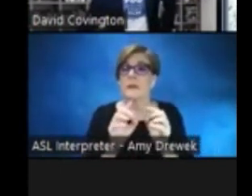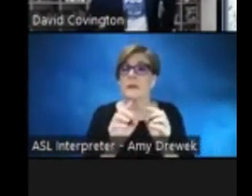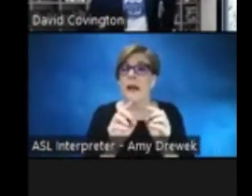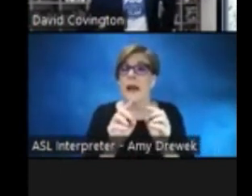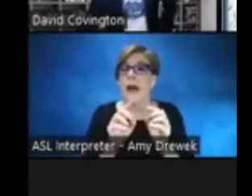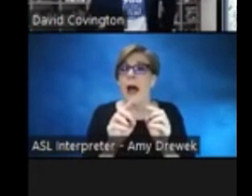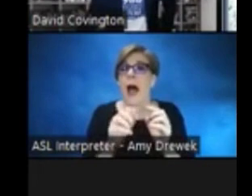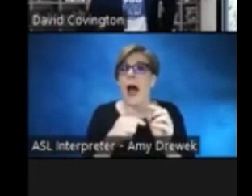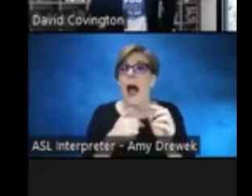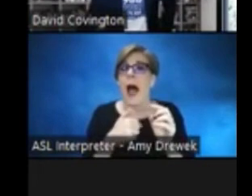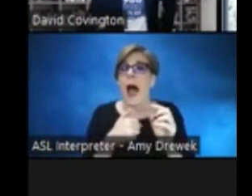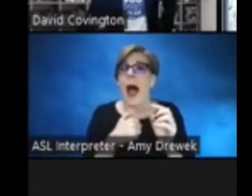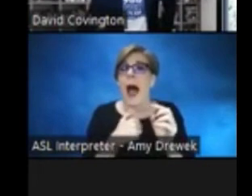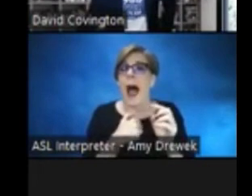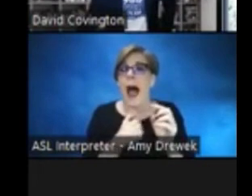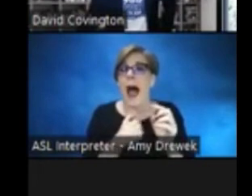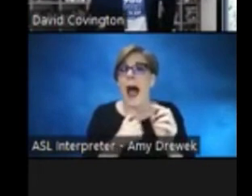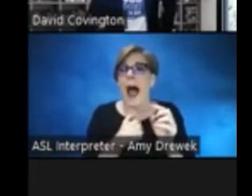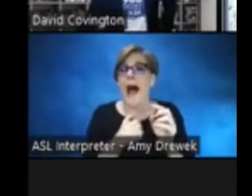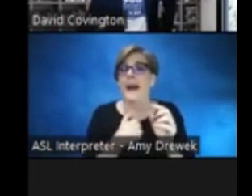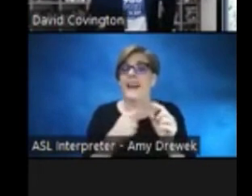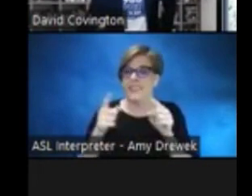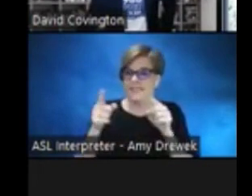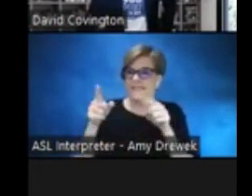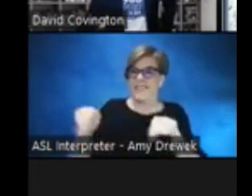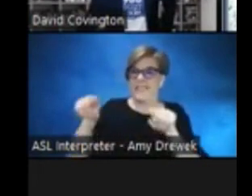THAT THEY SEIZED CONTROL OF THE MAIN SCREEN.